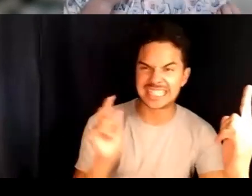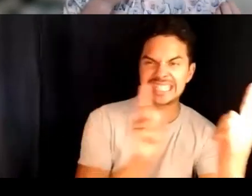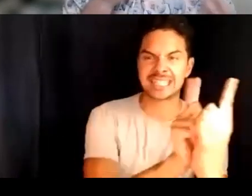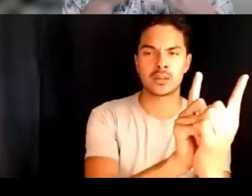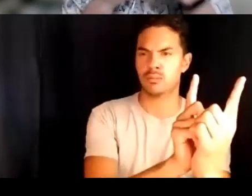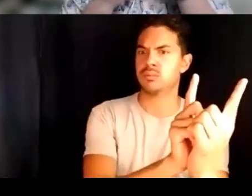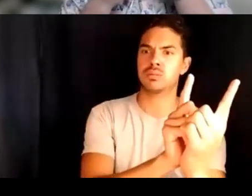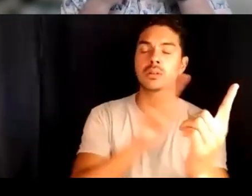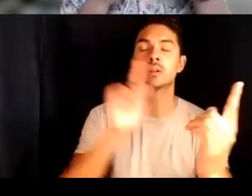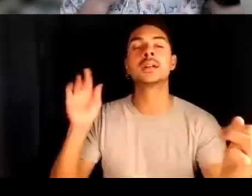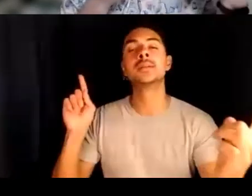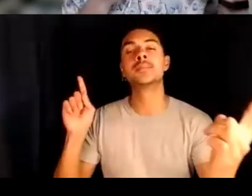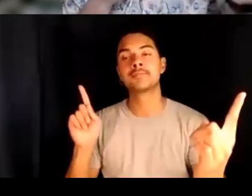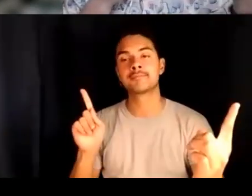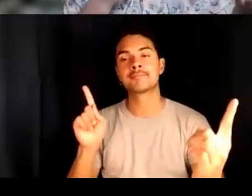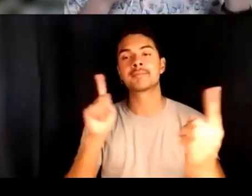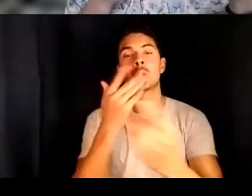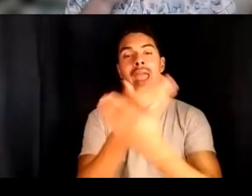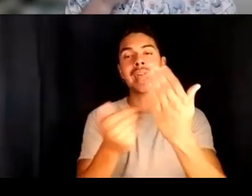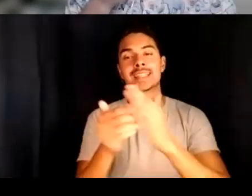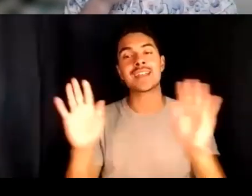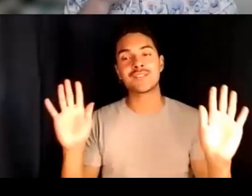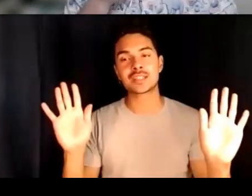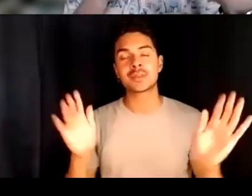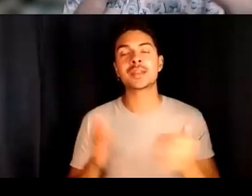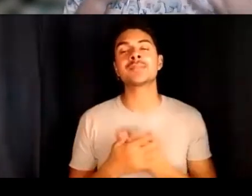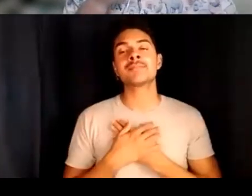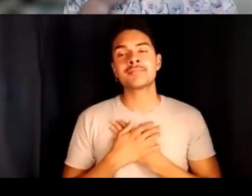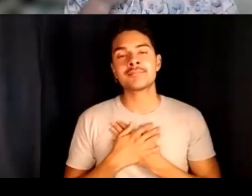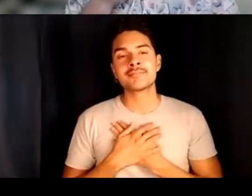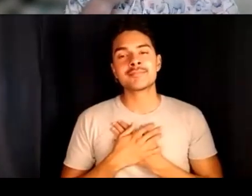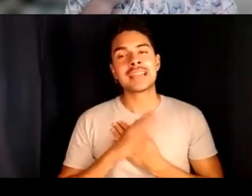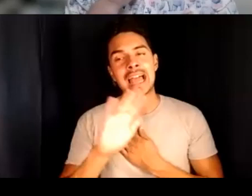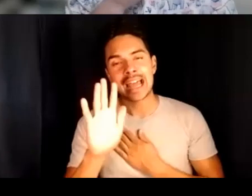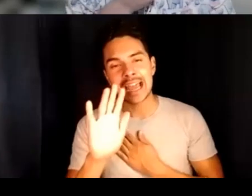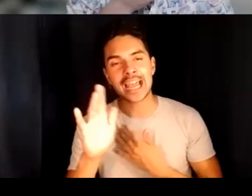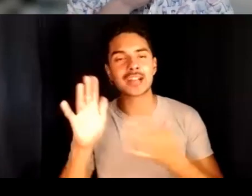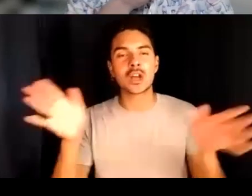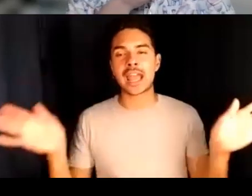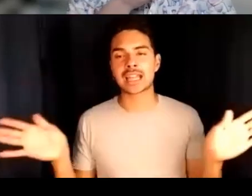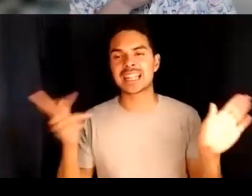things like that can help show that you are a safe, grounded person to be around.